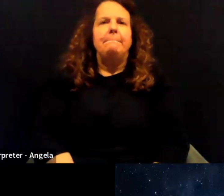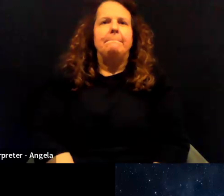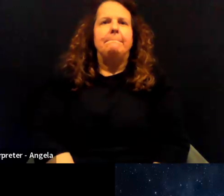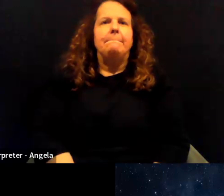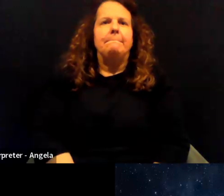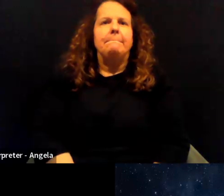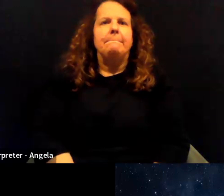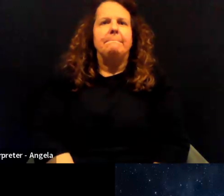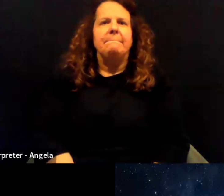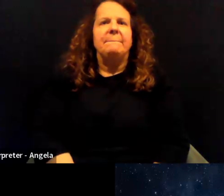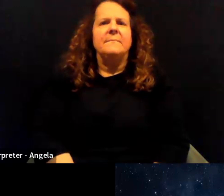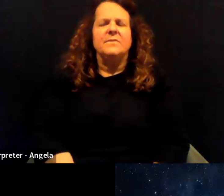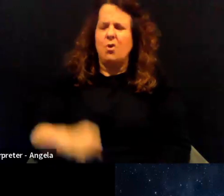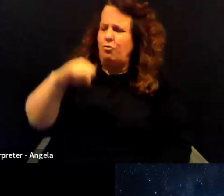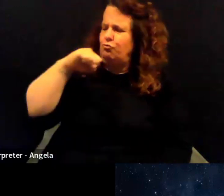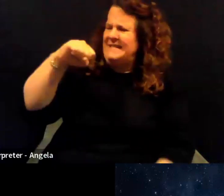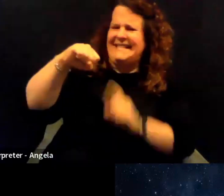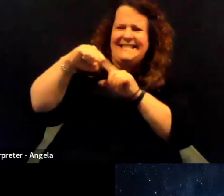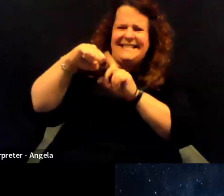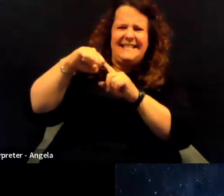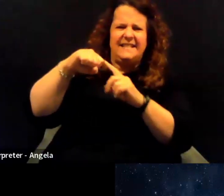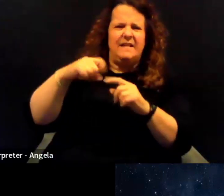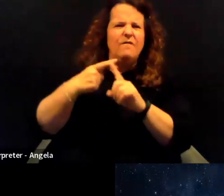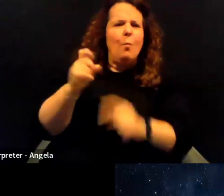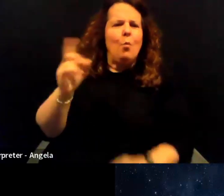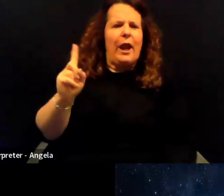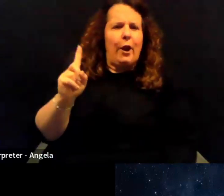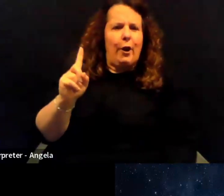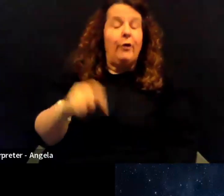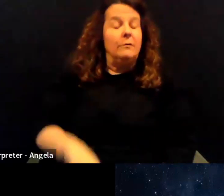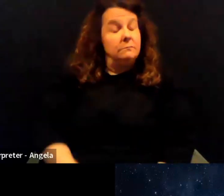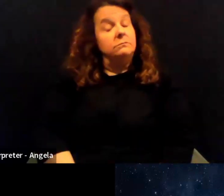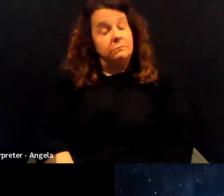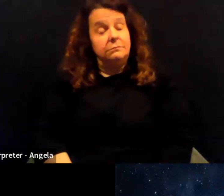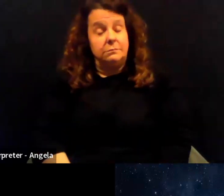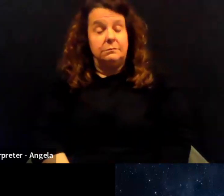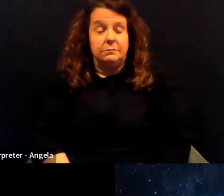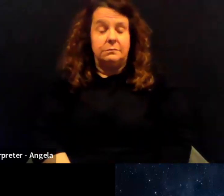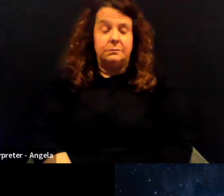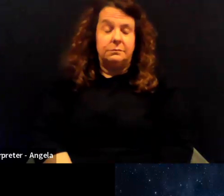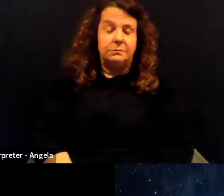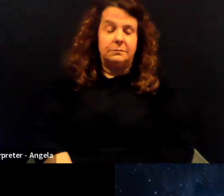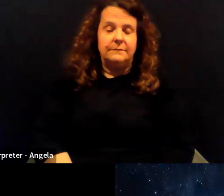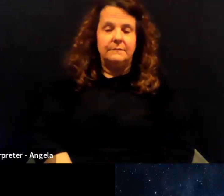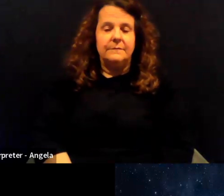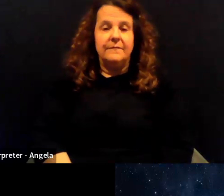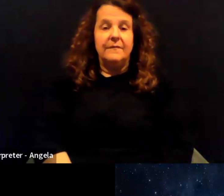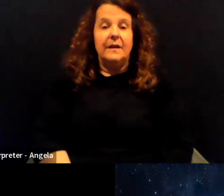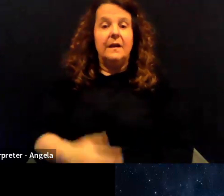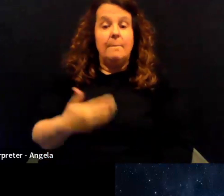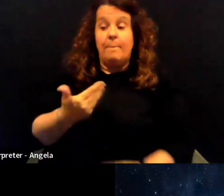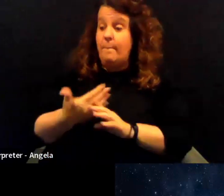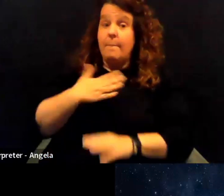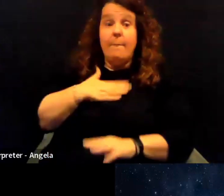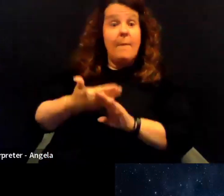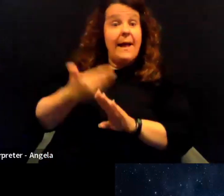about where the resistance comes from. I can give a really great answer for that. Especially in my last job, I've really